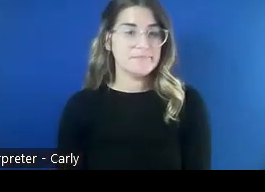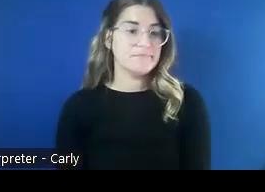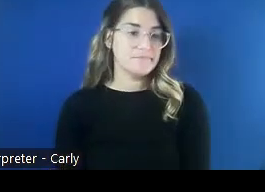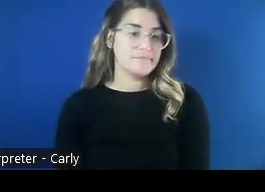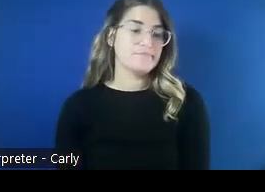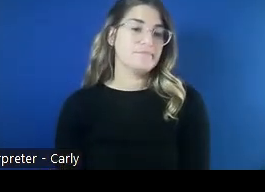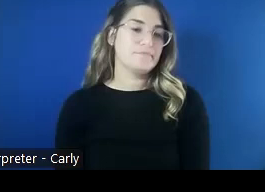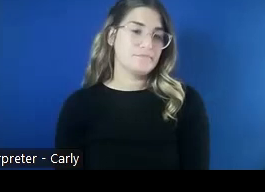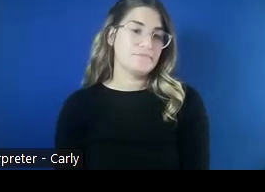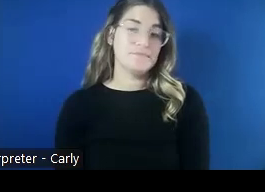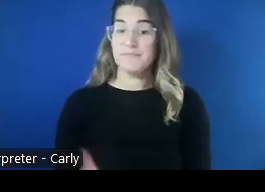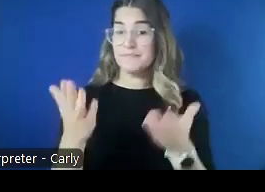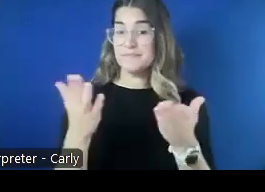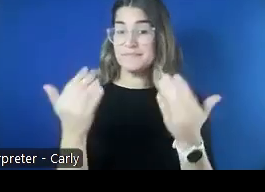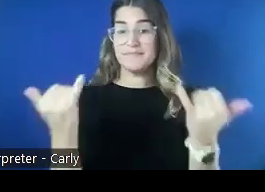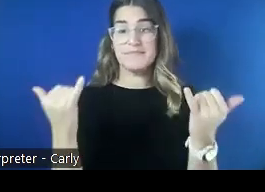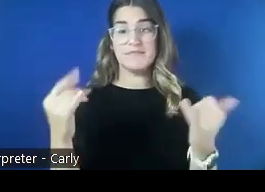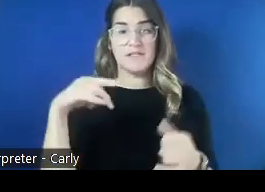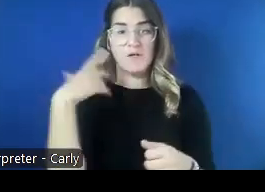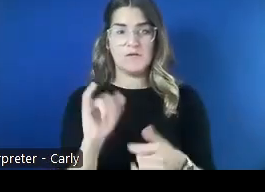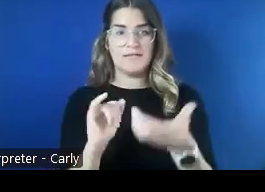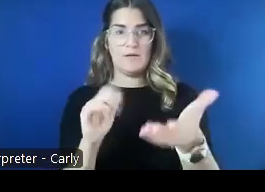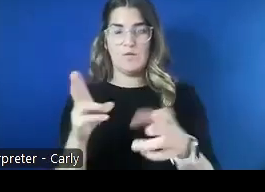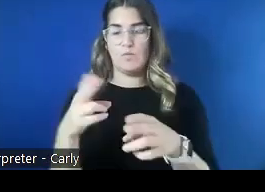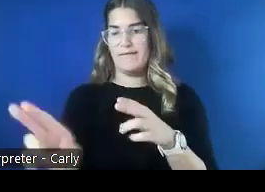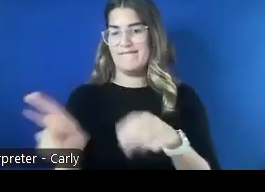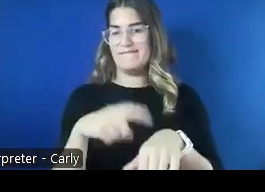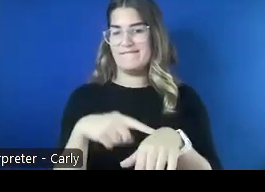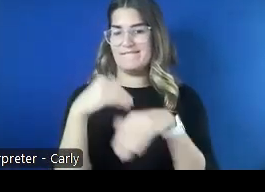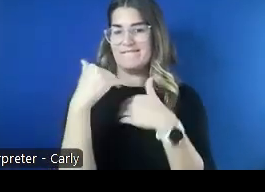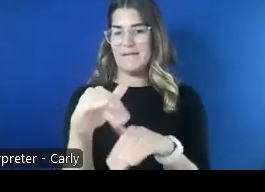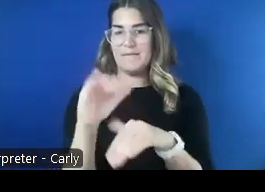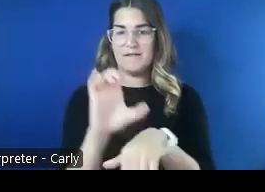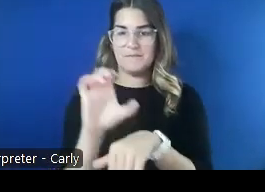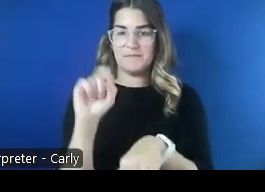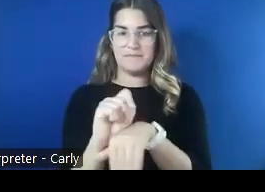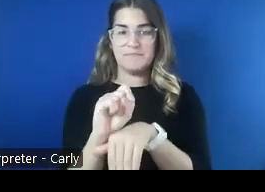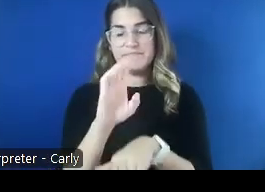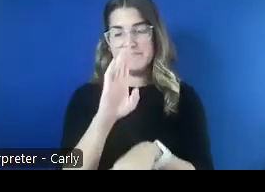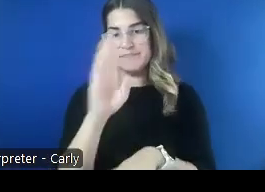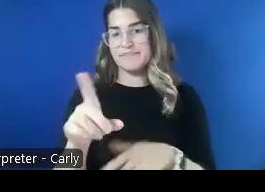service right now looks like a brief Tim limited consultation uh directly to the caregivers or